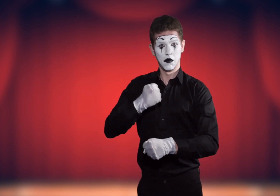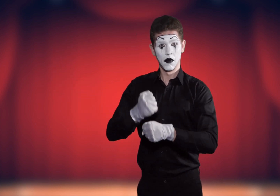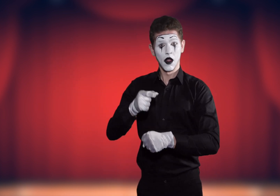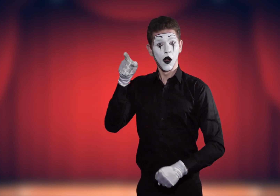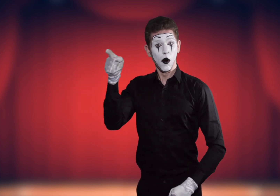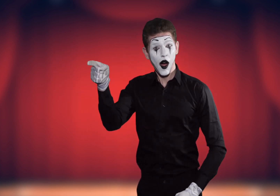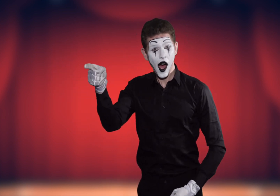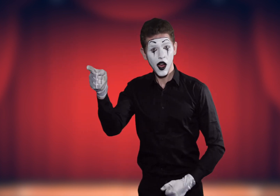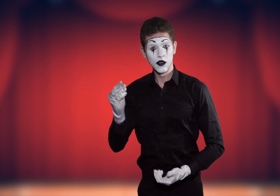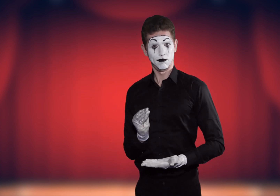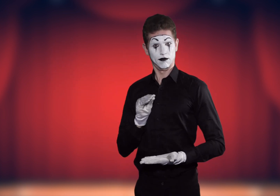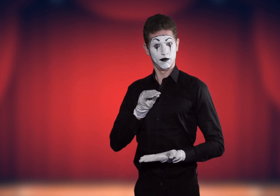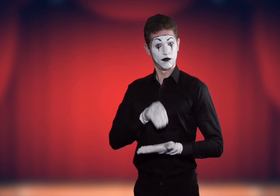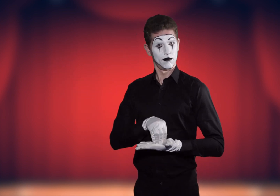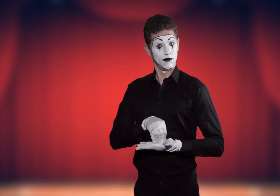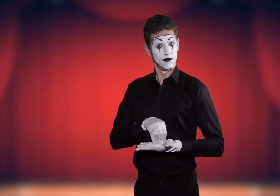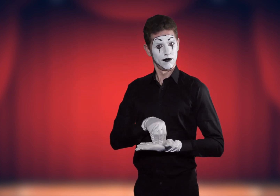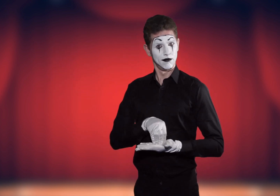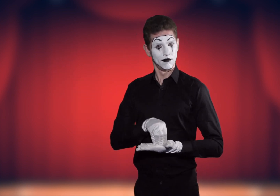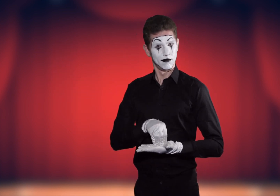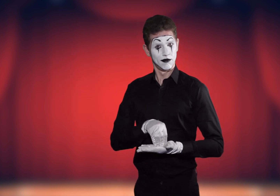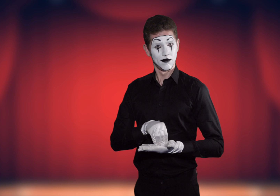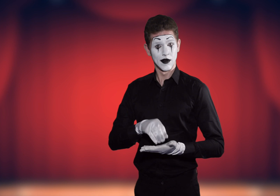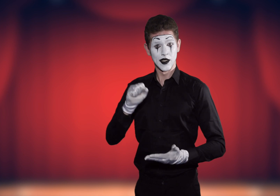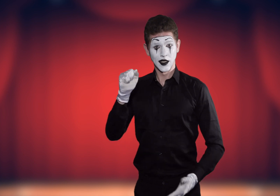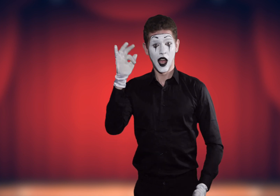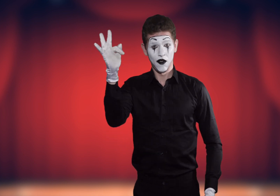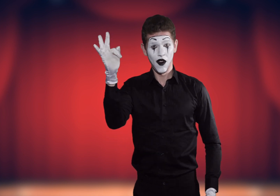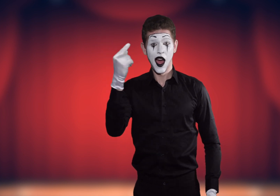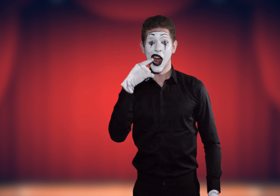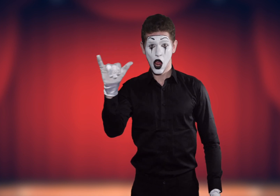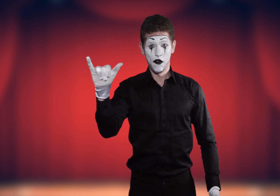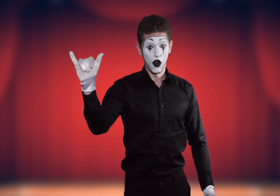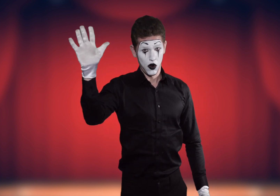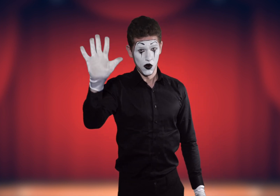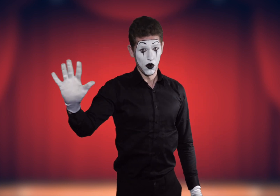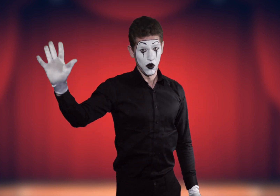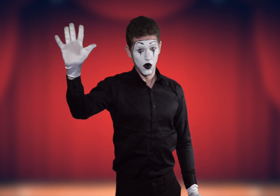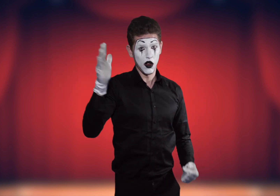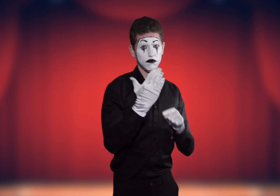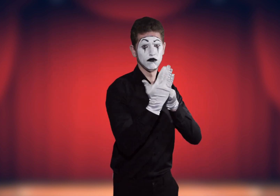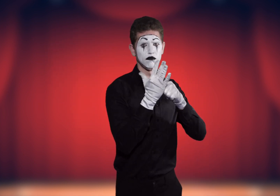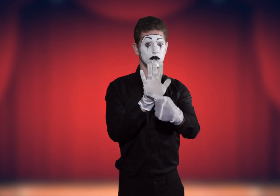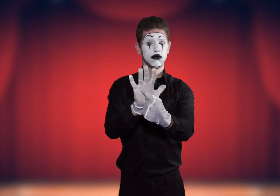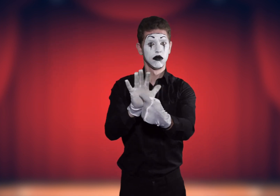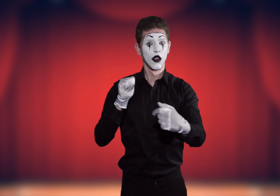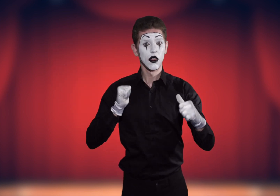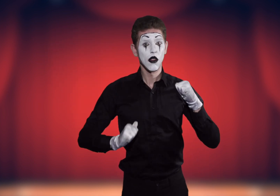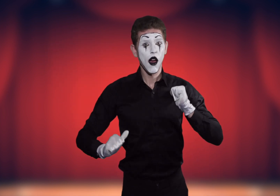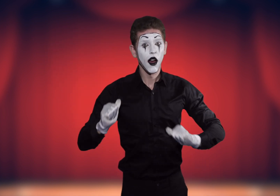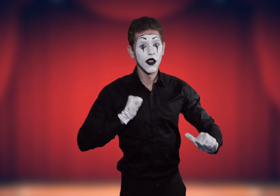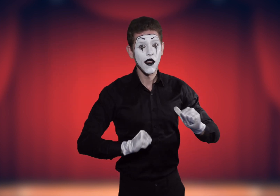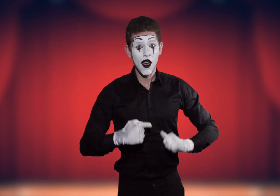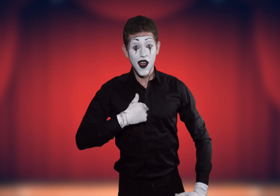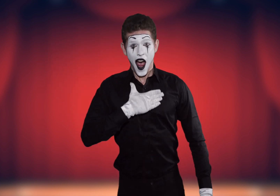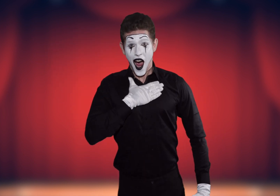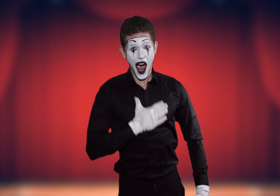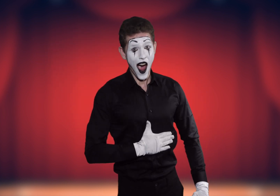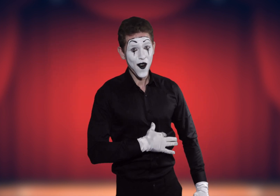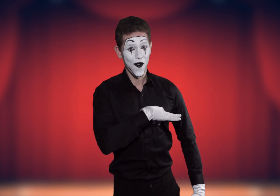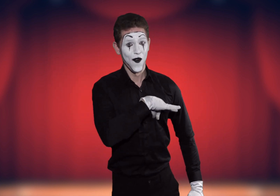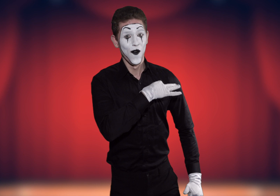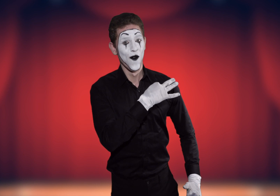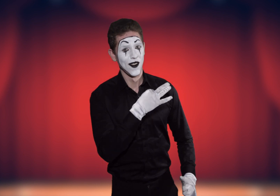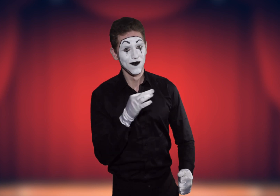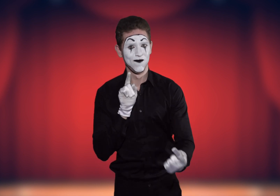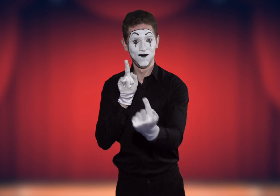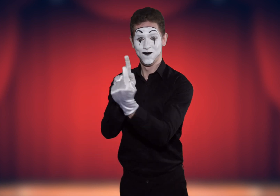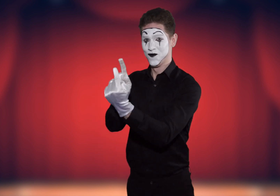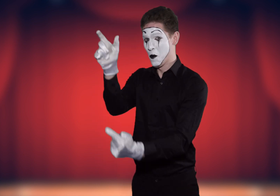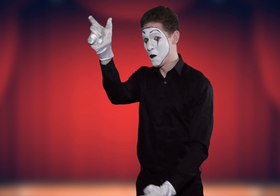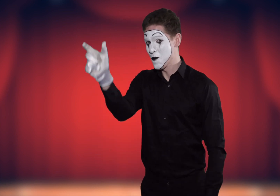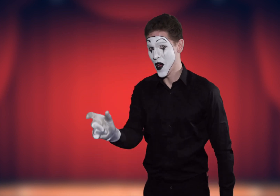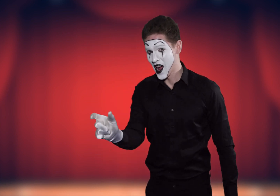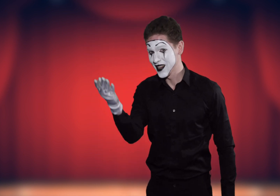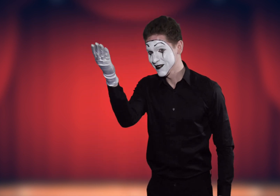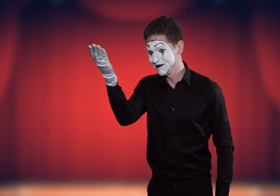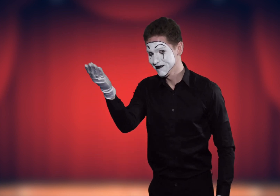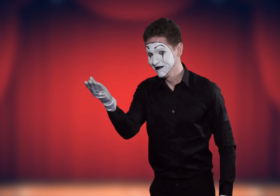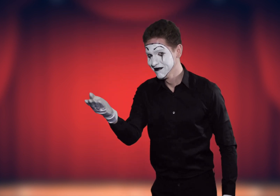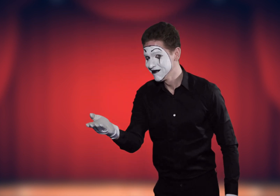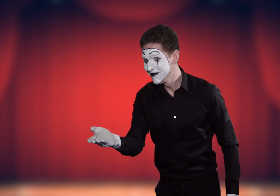After I saw his performance in San Francisco, California,